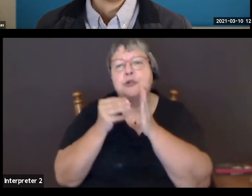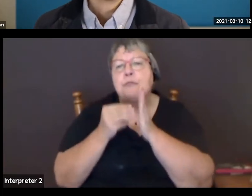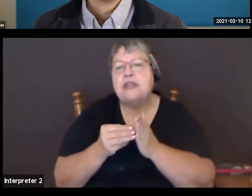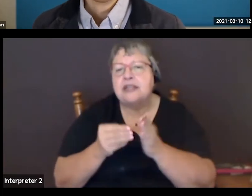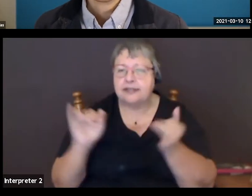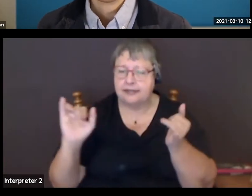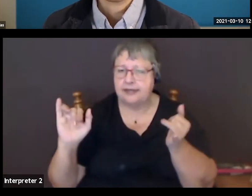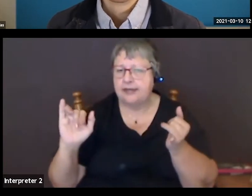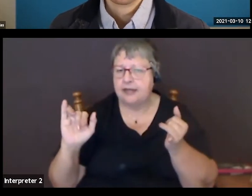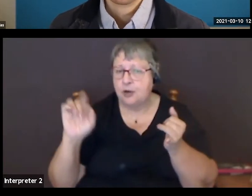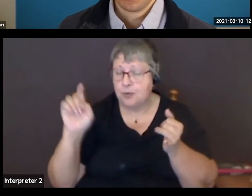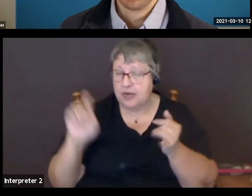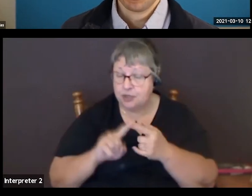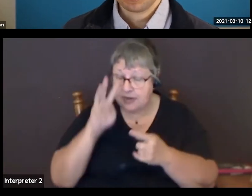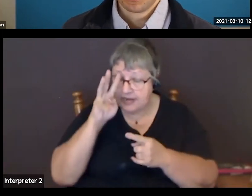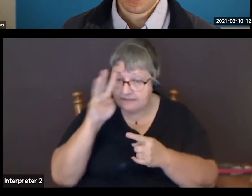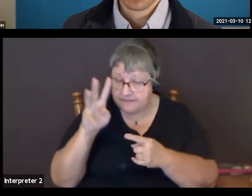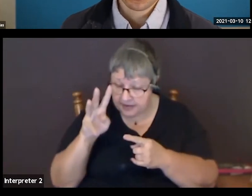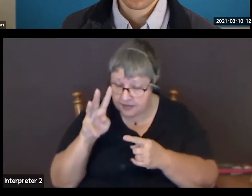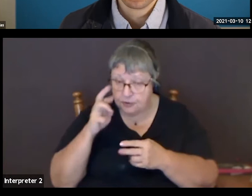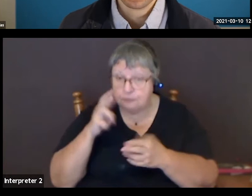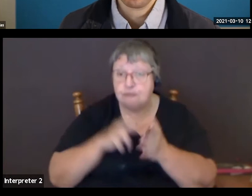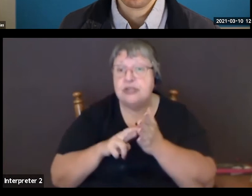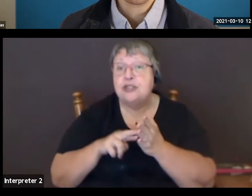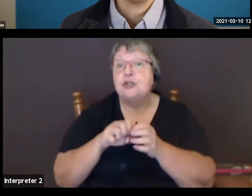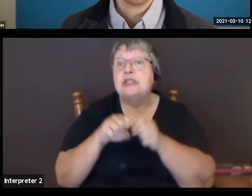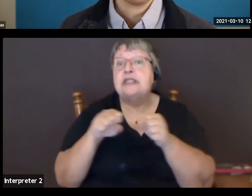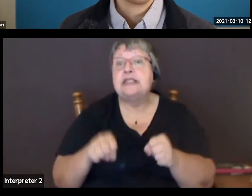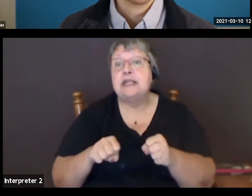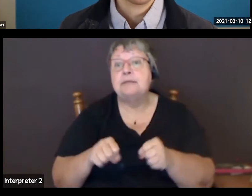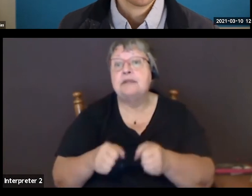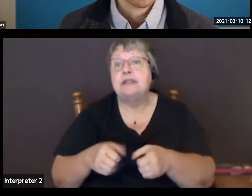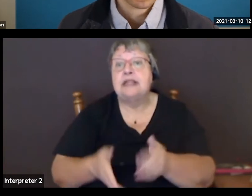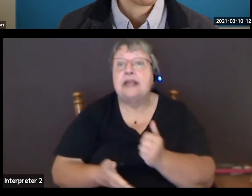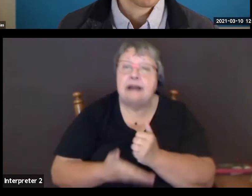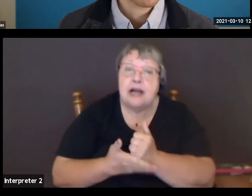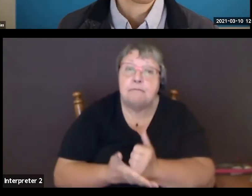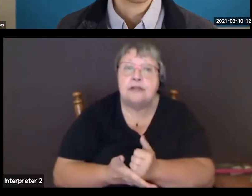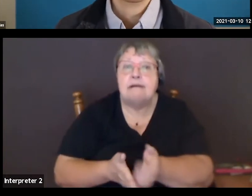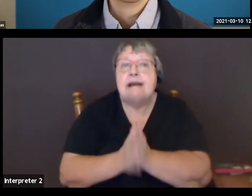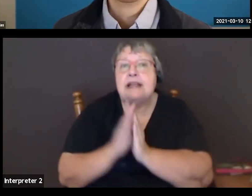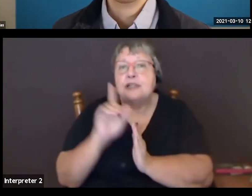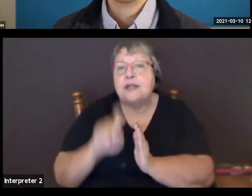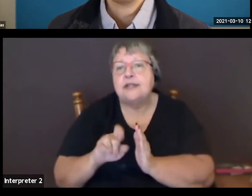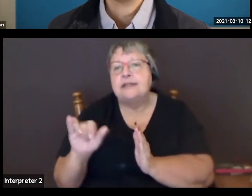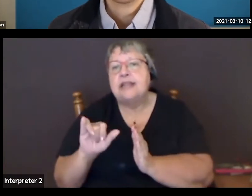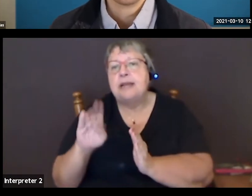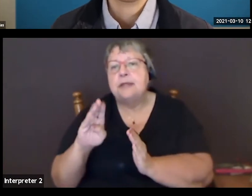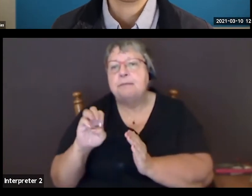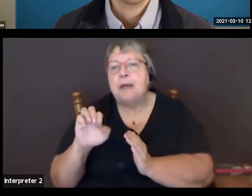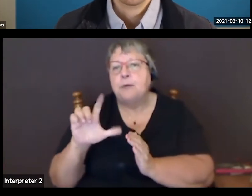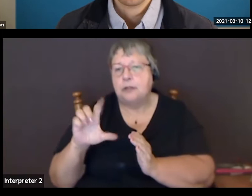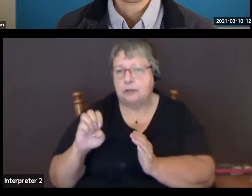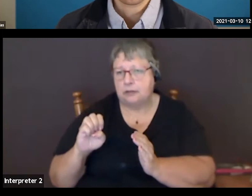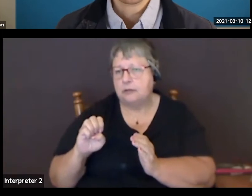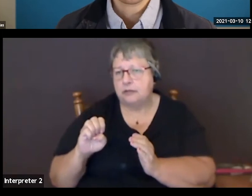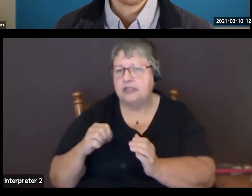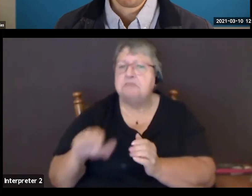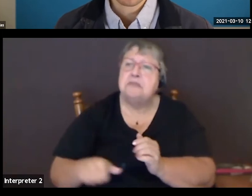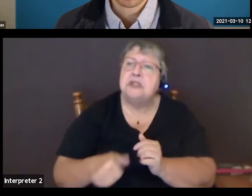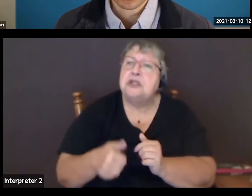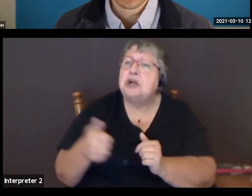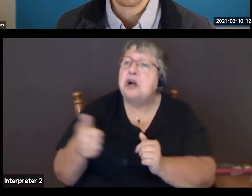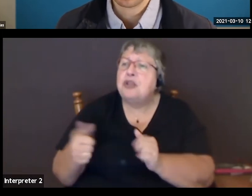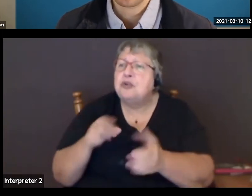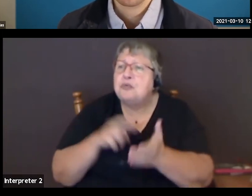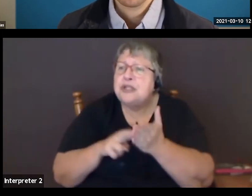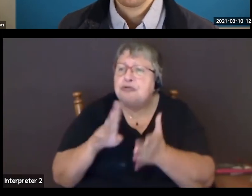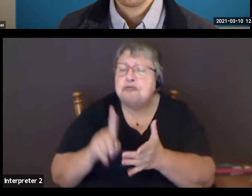We need to invent research systems that enable us to ask questions in policy evaluation that previous researchers couldn't know to ask. And just like Consumer Reports in the 1930s.